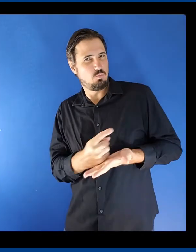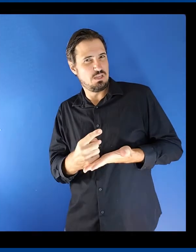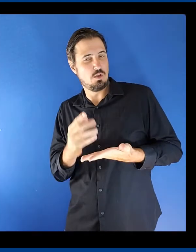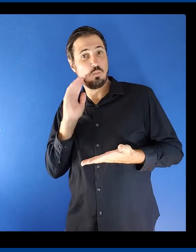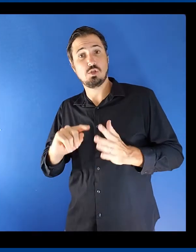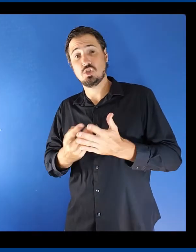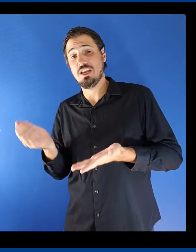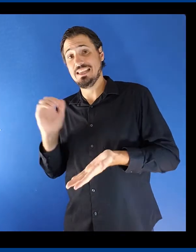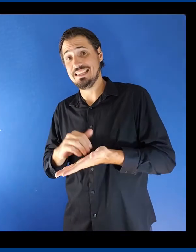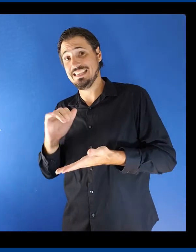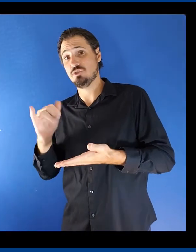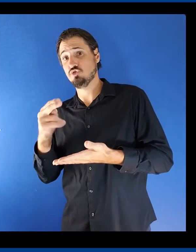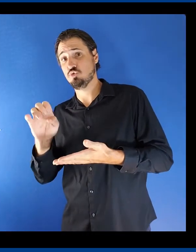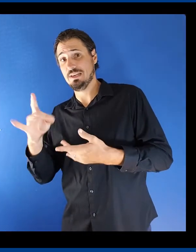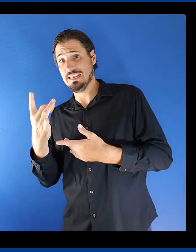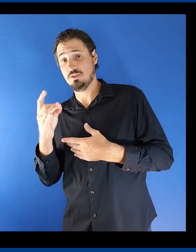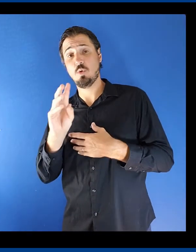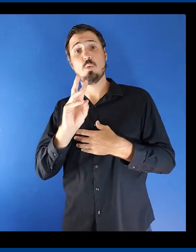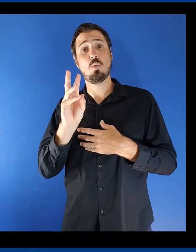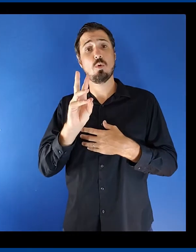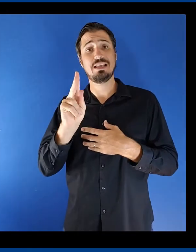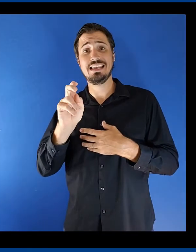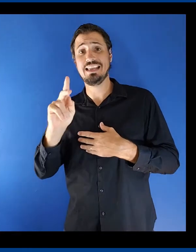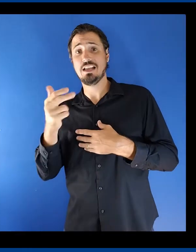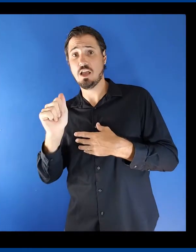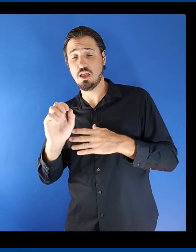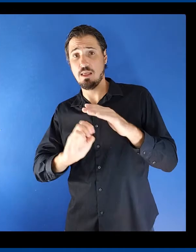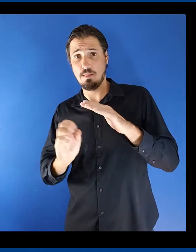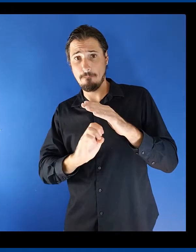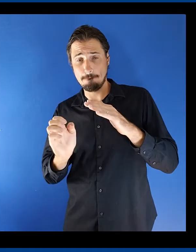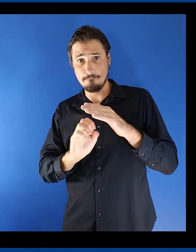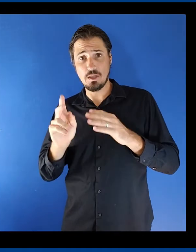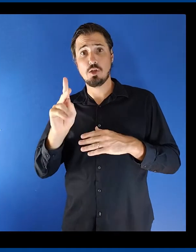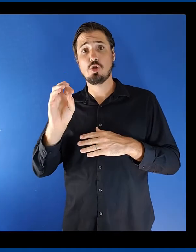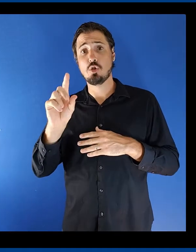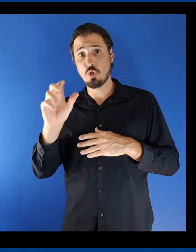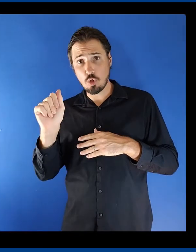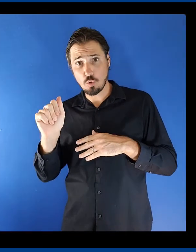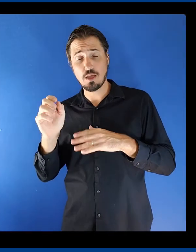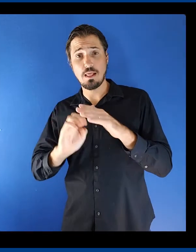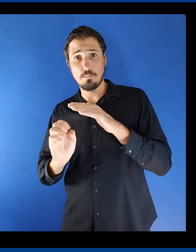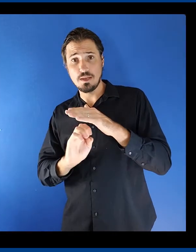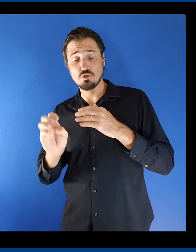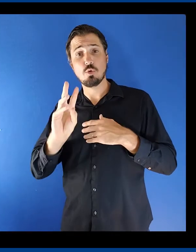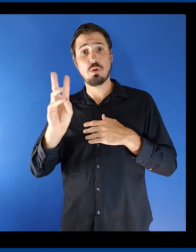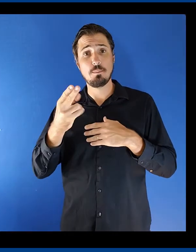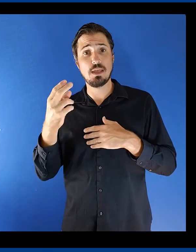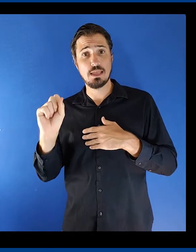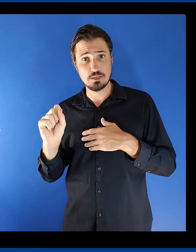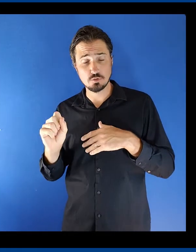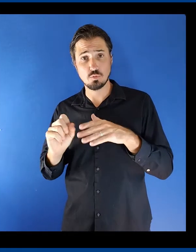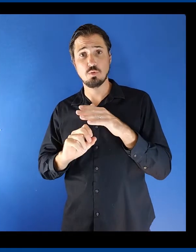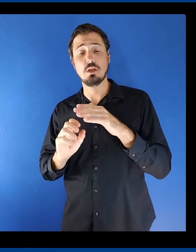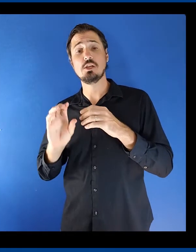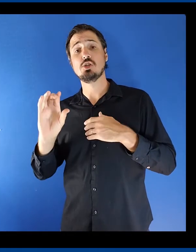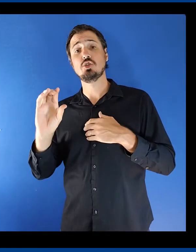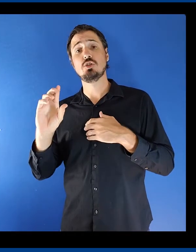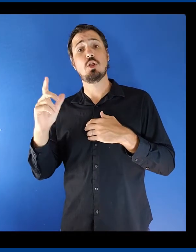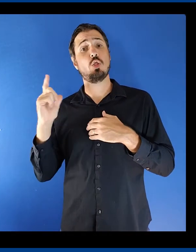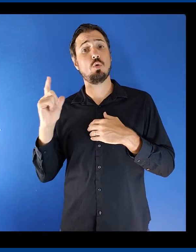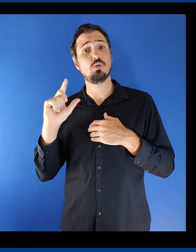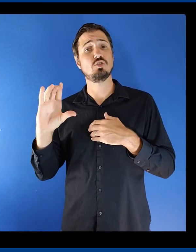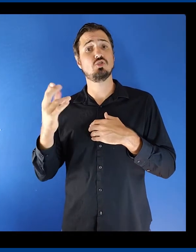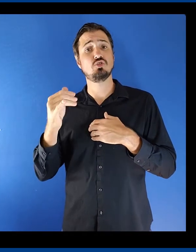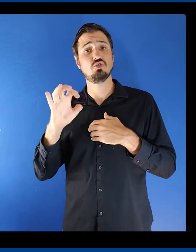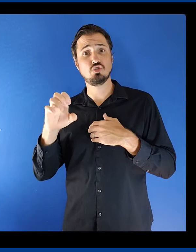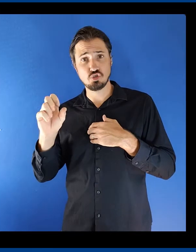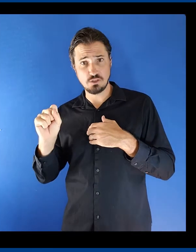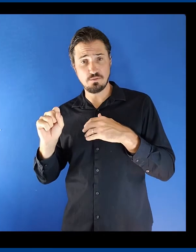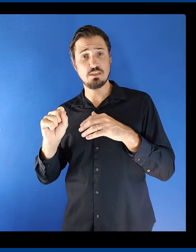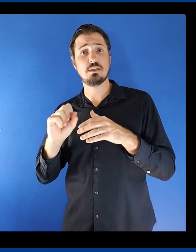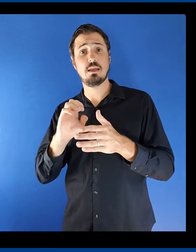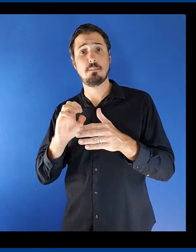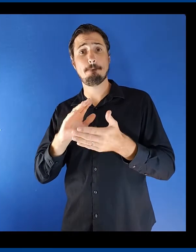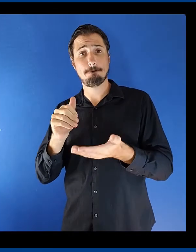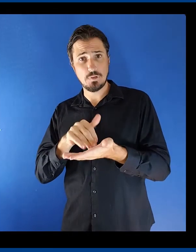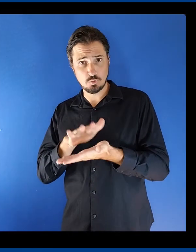Waimea High, Koloa Elementary, Chiefess Kamakahelei Middle, and Kapaa High School. The summer program will continue through July 17.